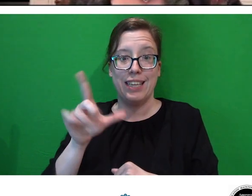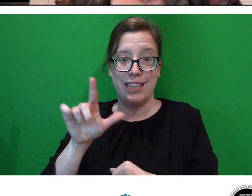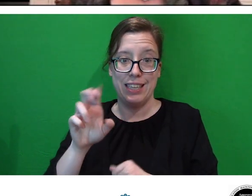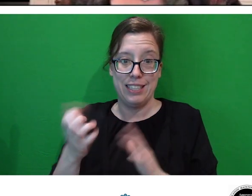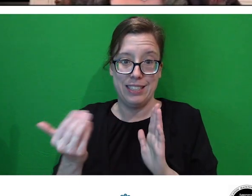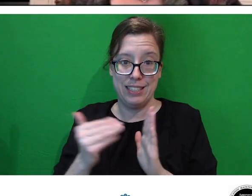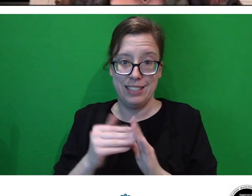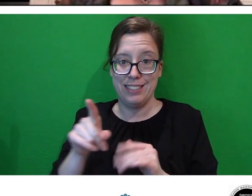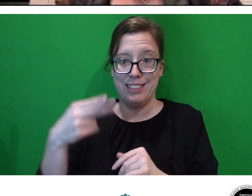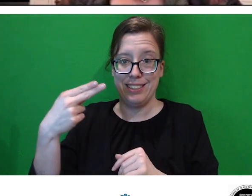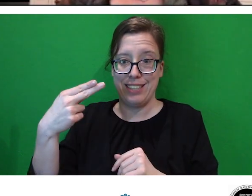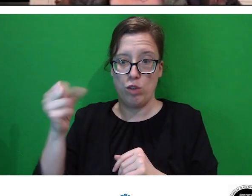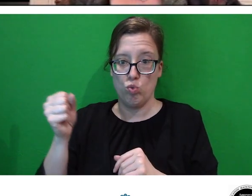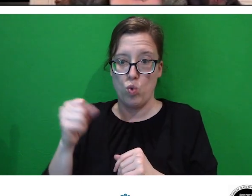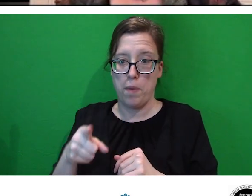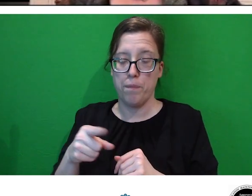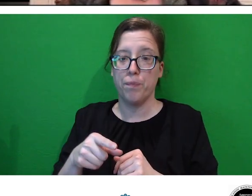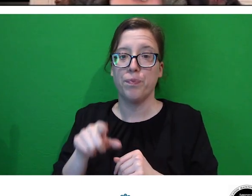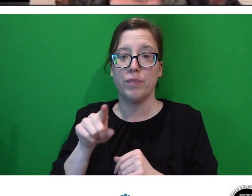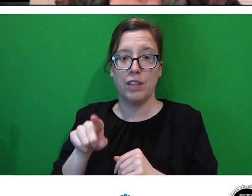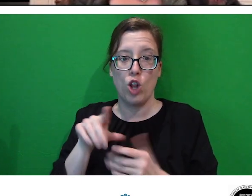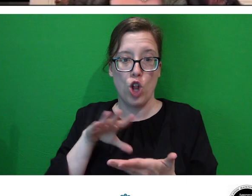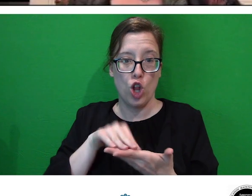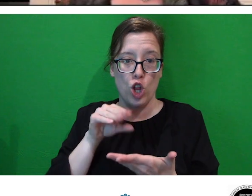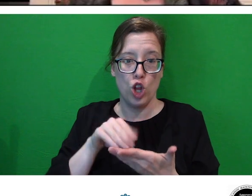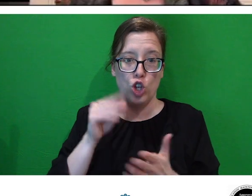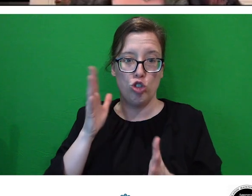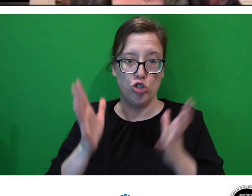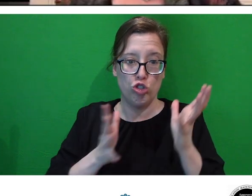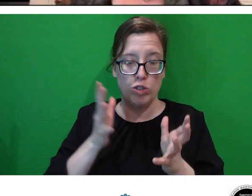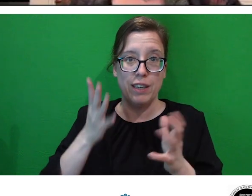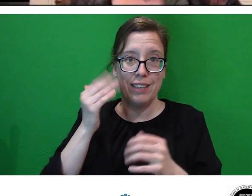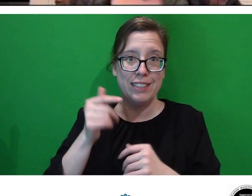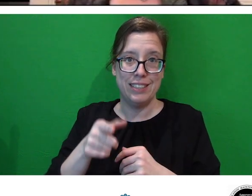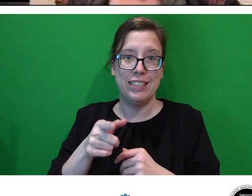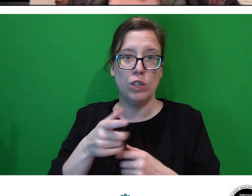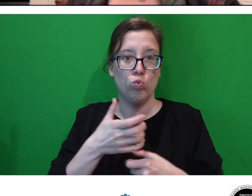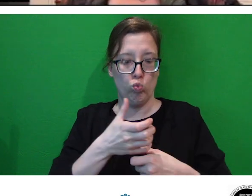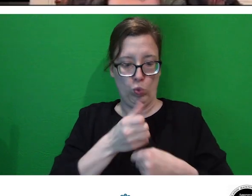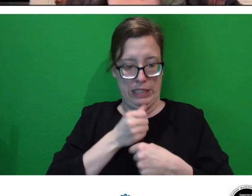multimodal communication. Full stop.